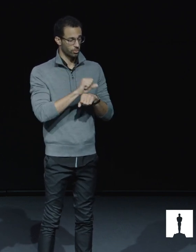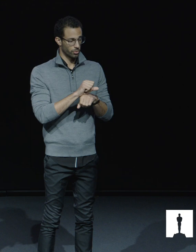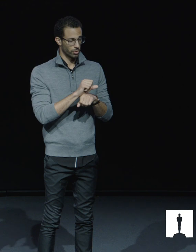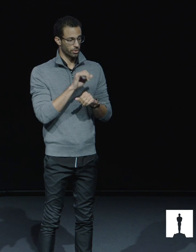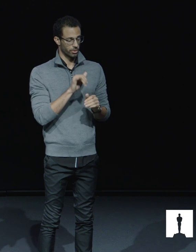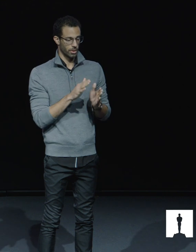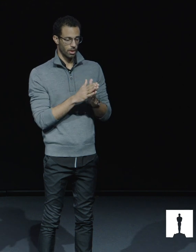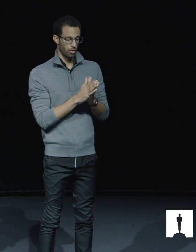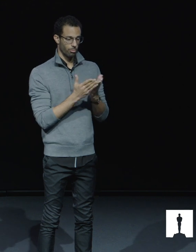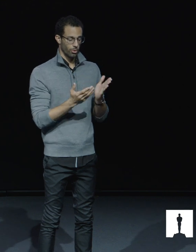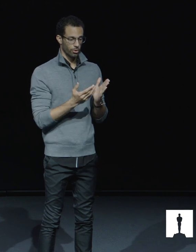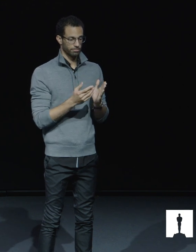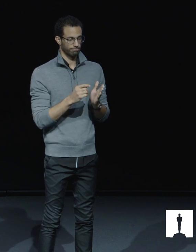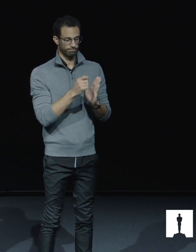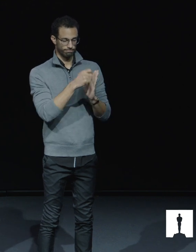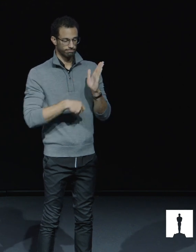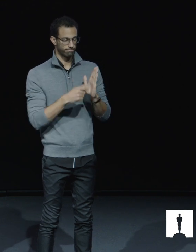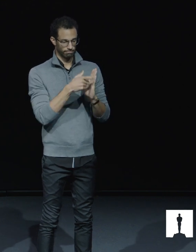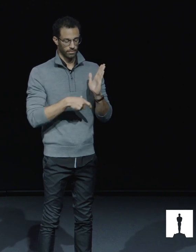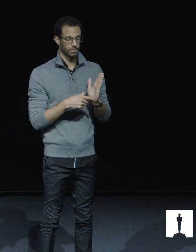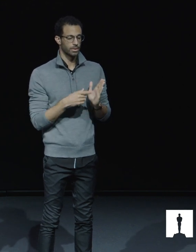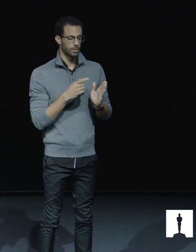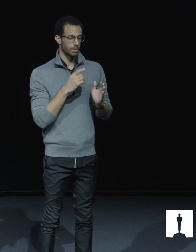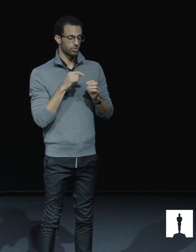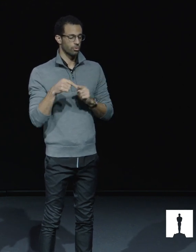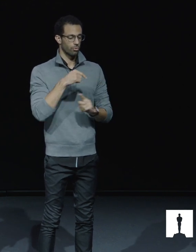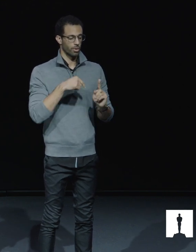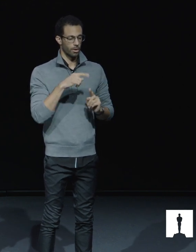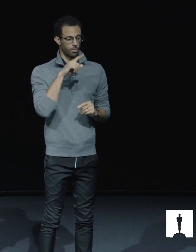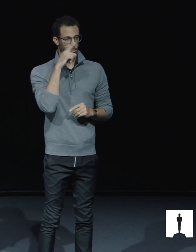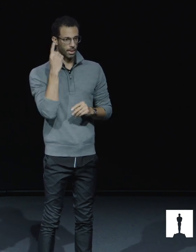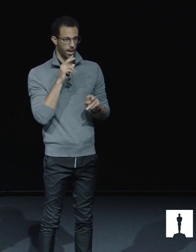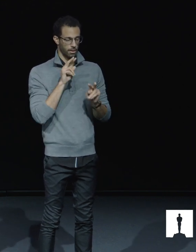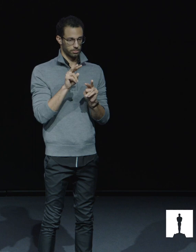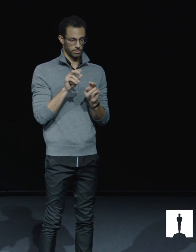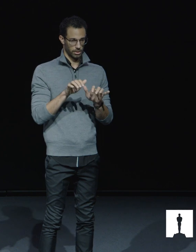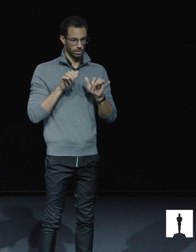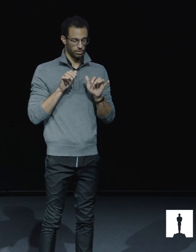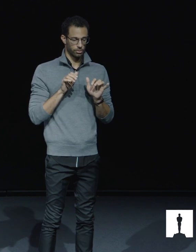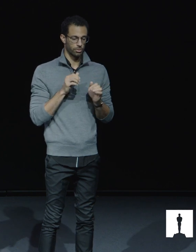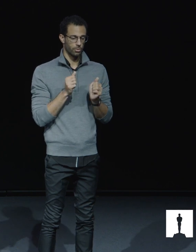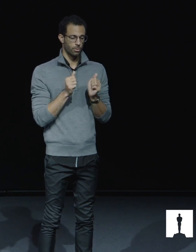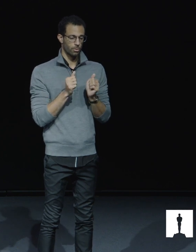that centers on his ideas around Black spectatorship with a prosaic accounting of a history of